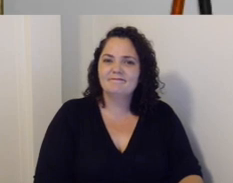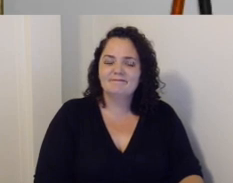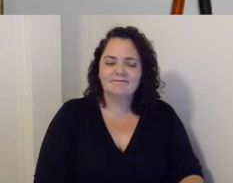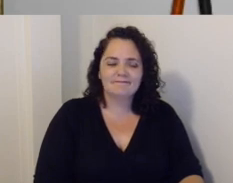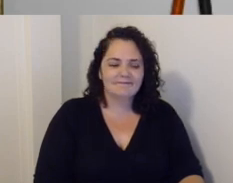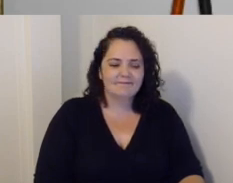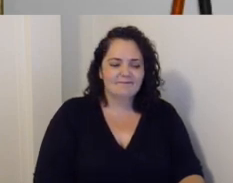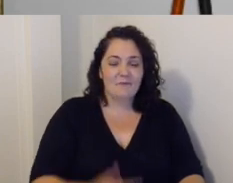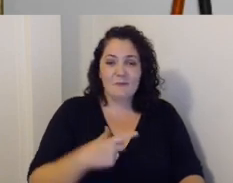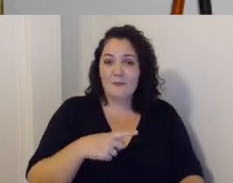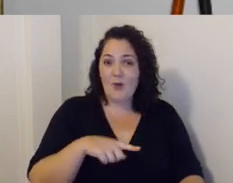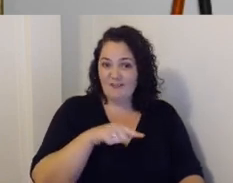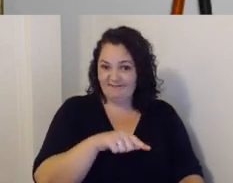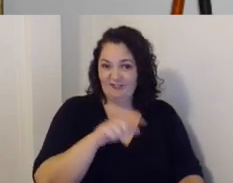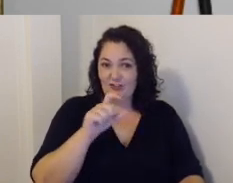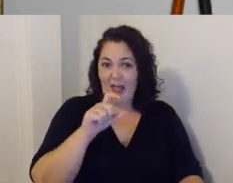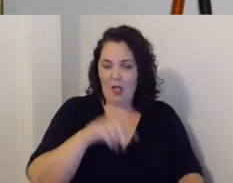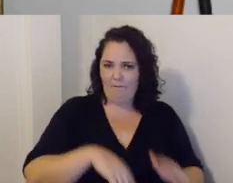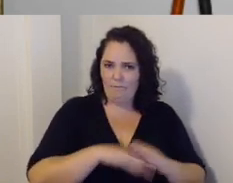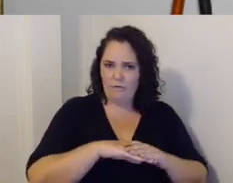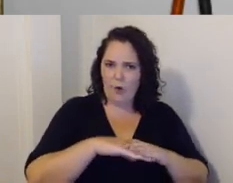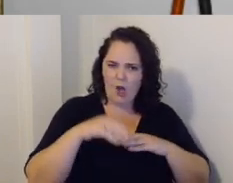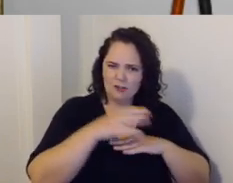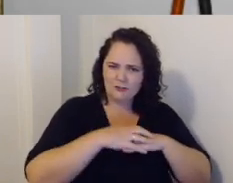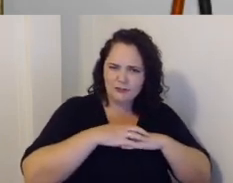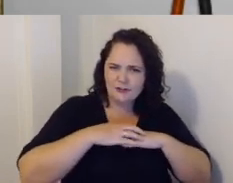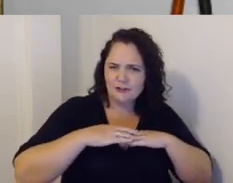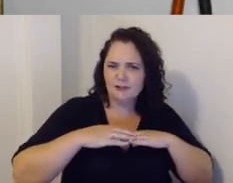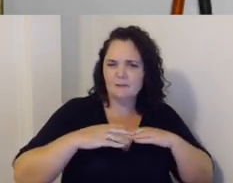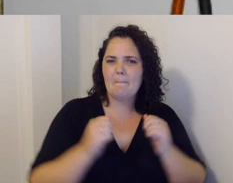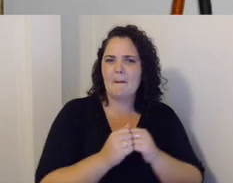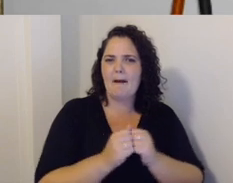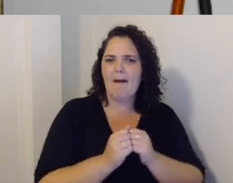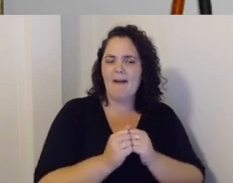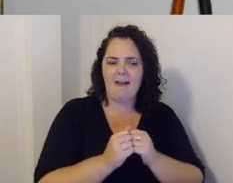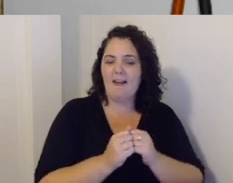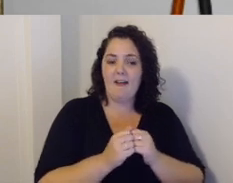those that charcoal has inundated the paper was here the charcoal was riding on top of that chalk